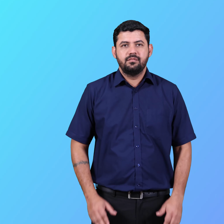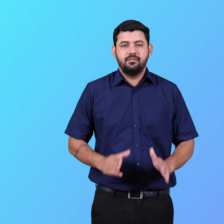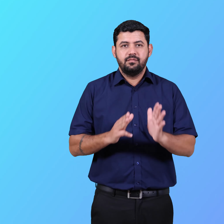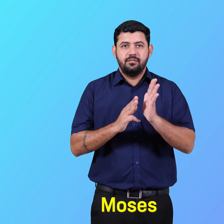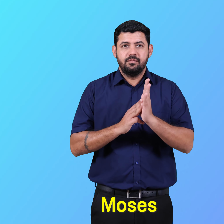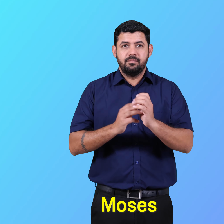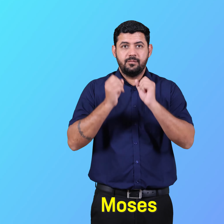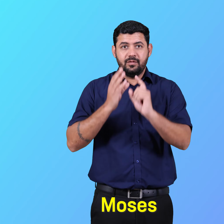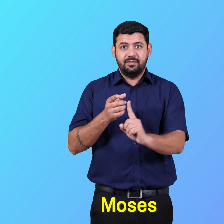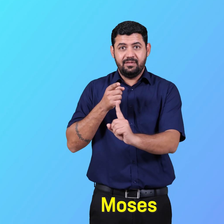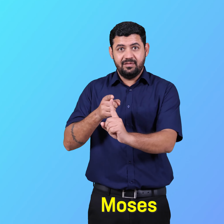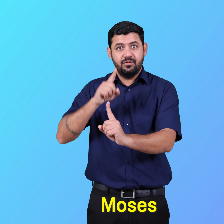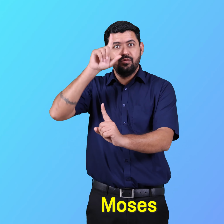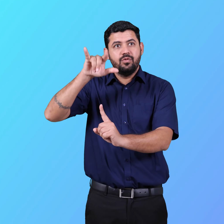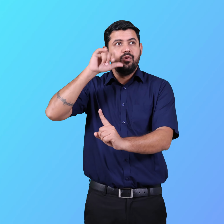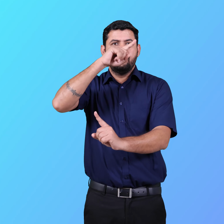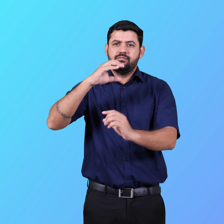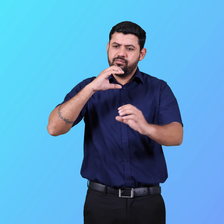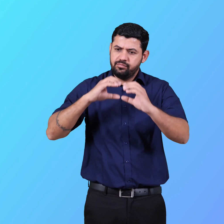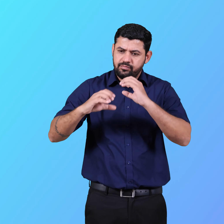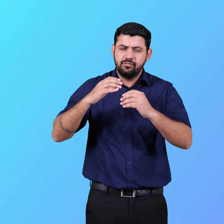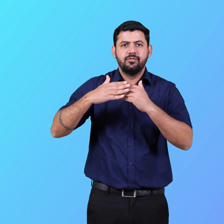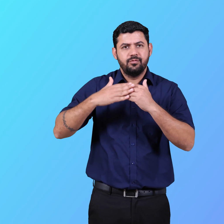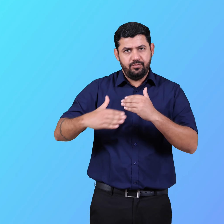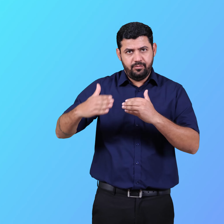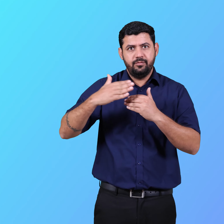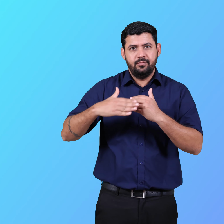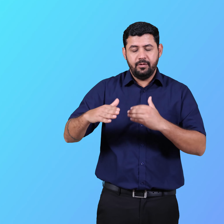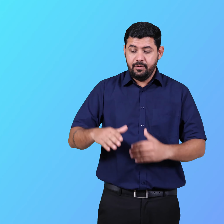The LORD said to Moses,